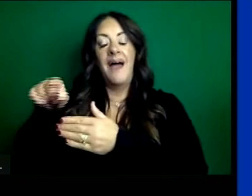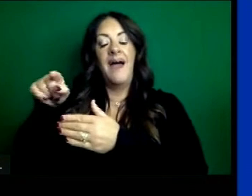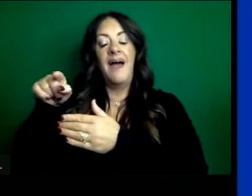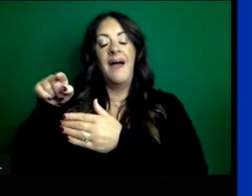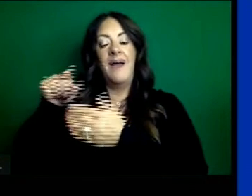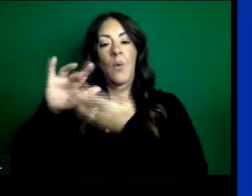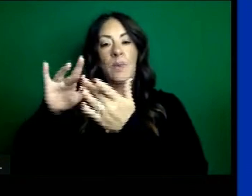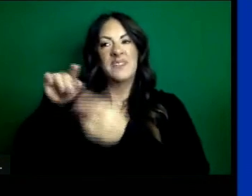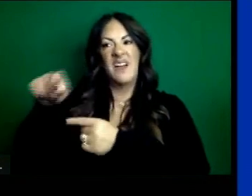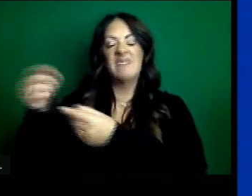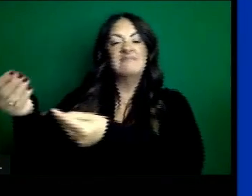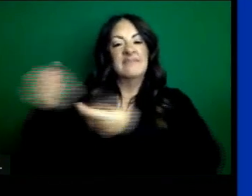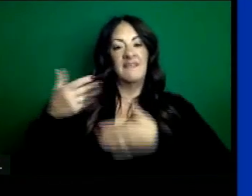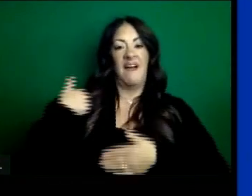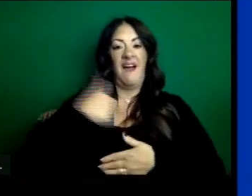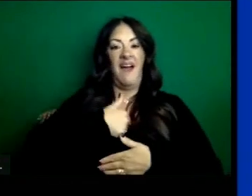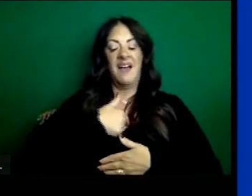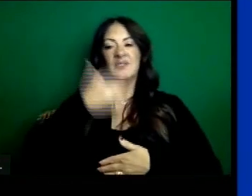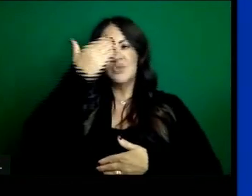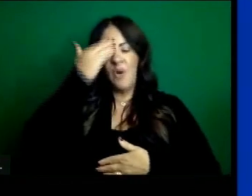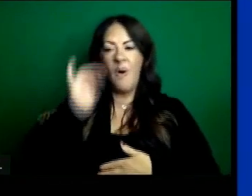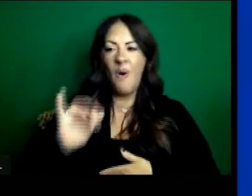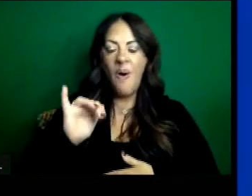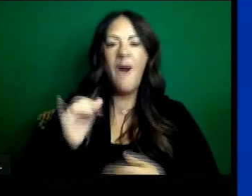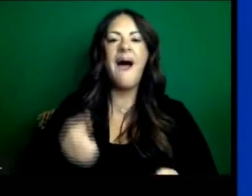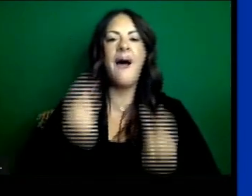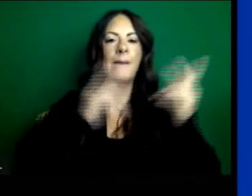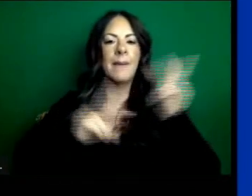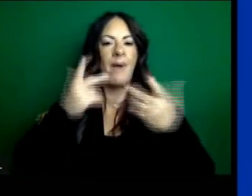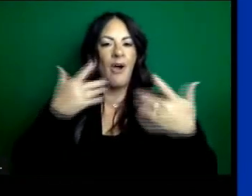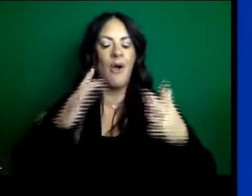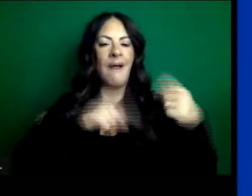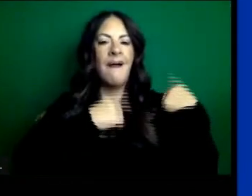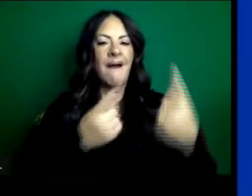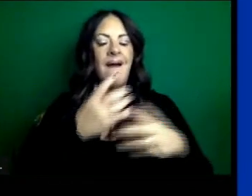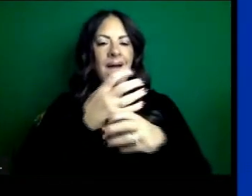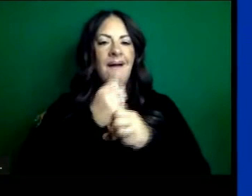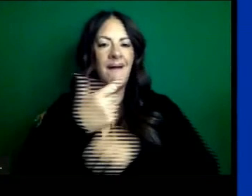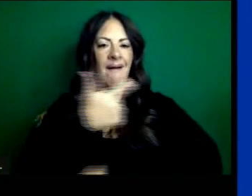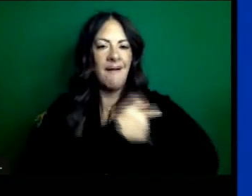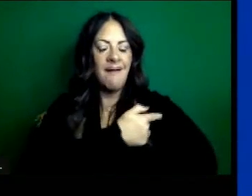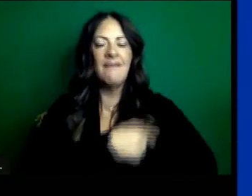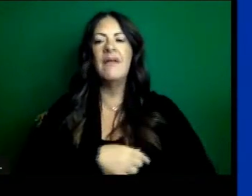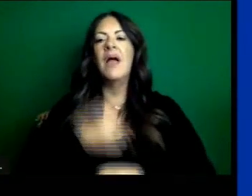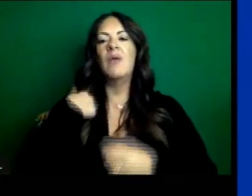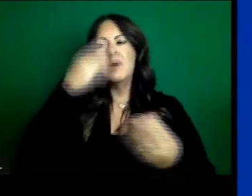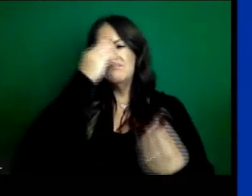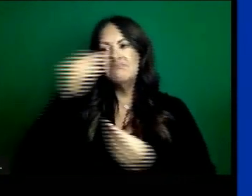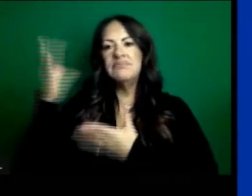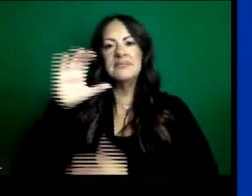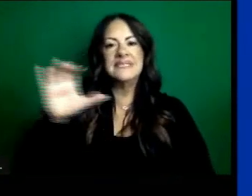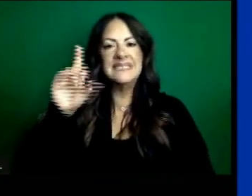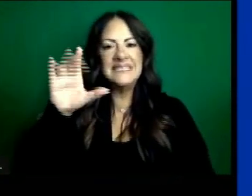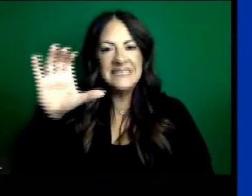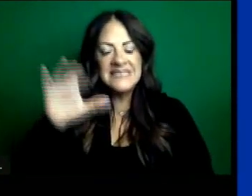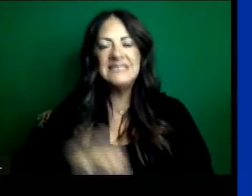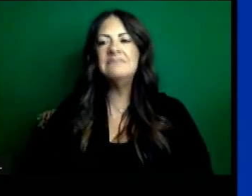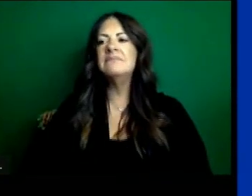WHO HAS BEEN VACCINATED AND CONTINUE TO MAKE SURE WE ARE REACHING EVERYBODY TO GET VACCINATED.